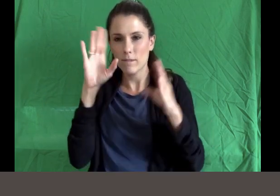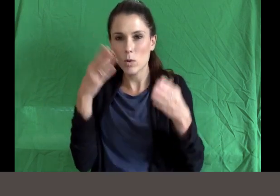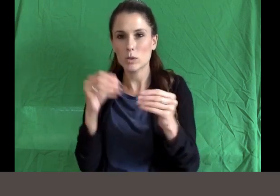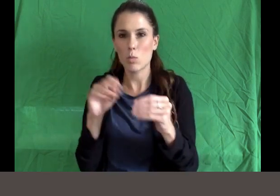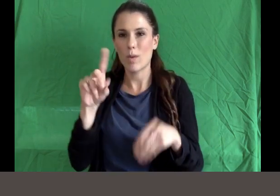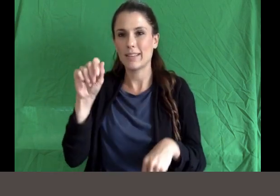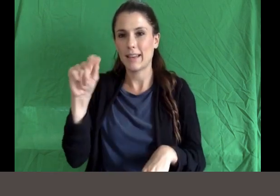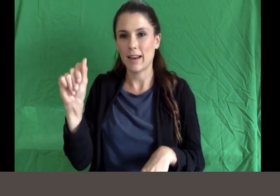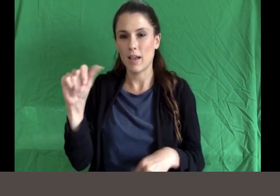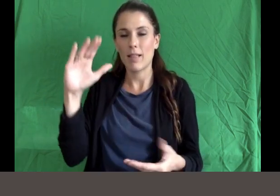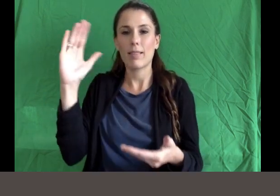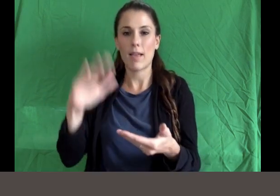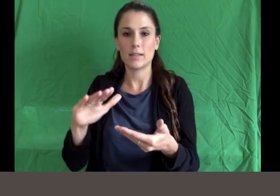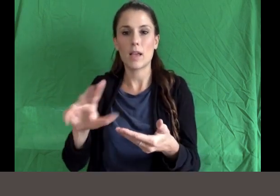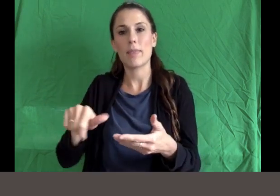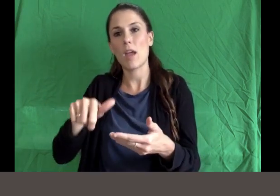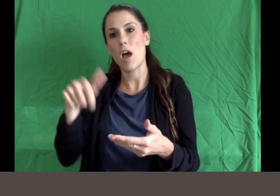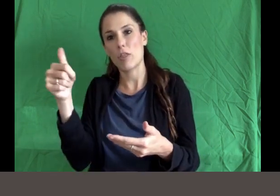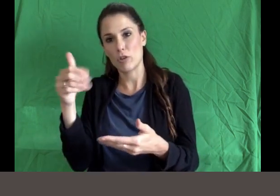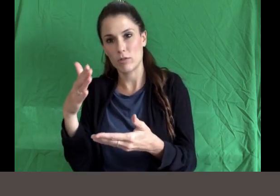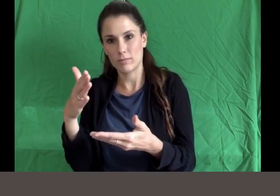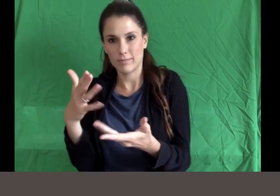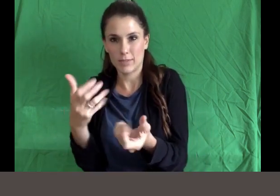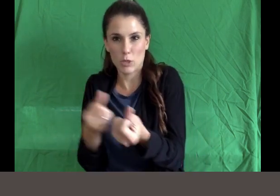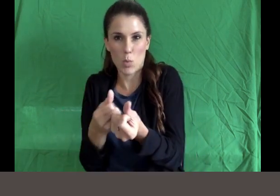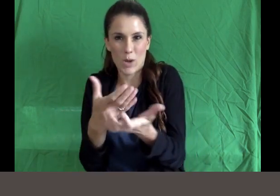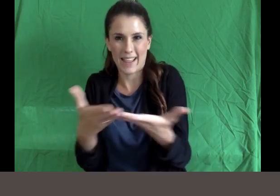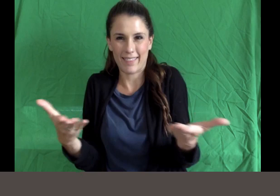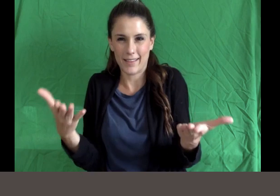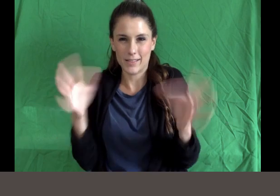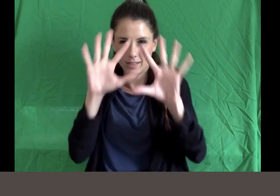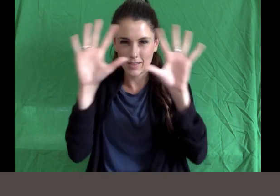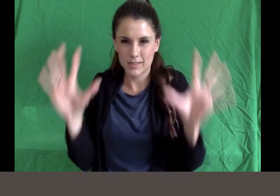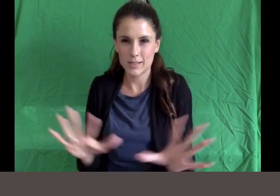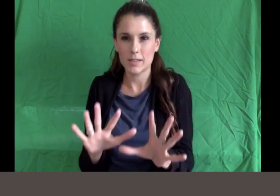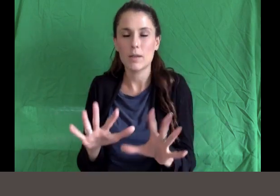things to do in Matplotlib and i think this is becoming a very common graphical trick especially